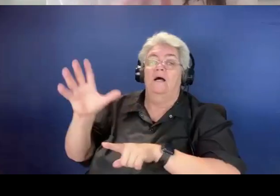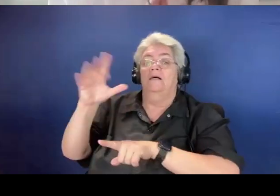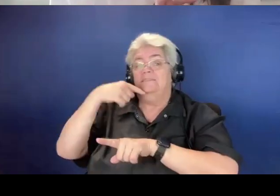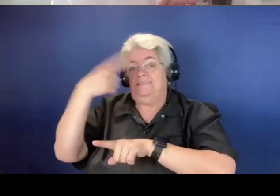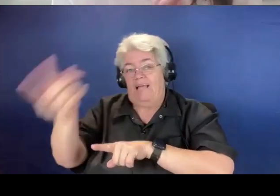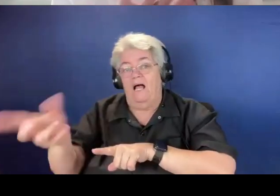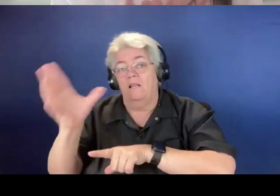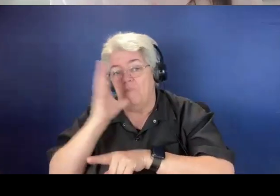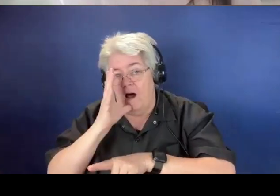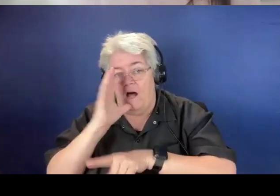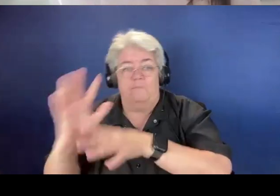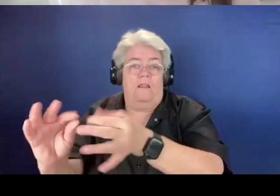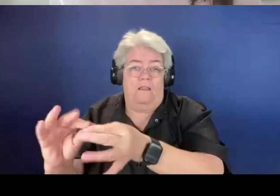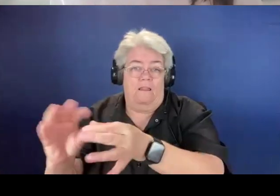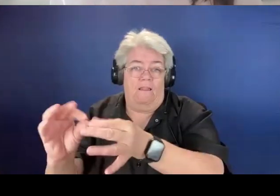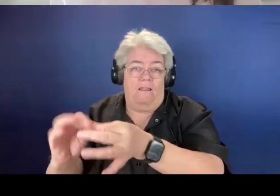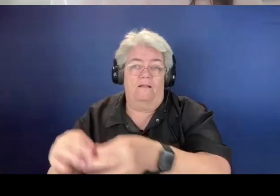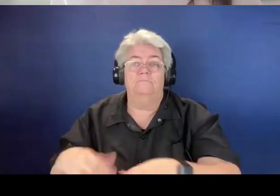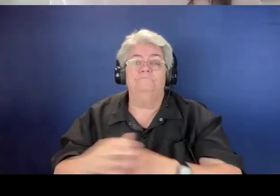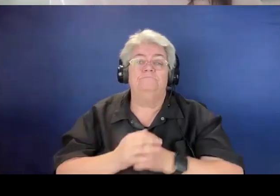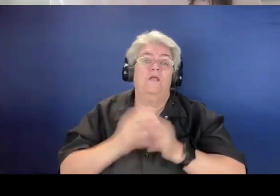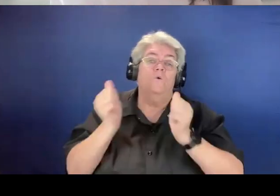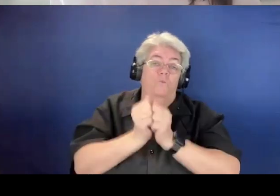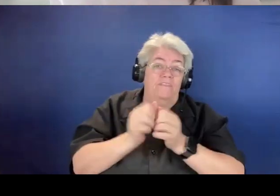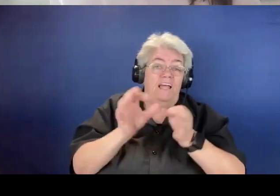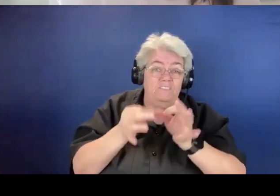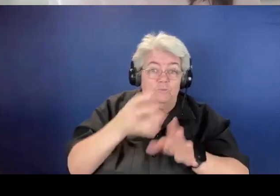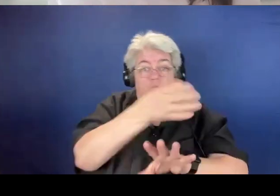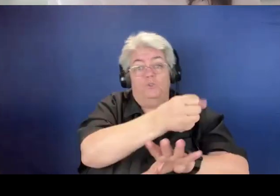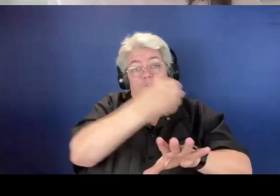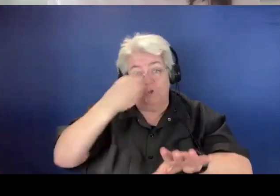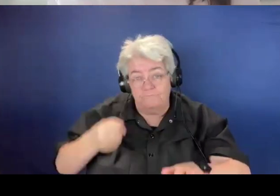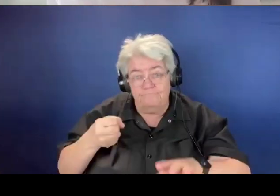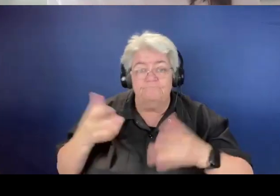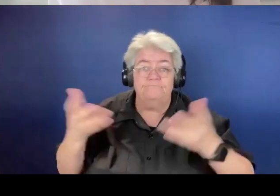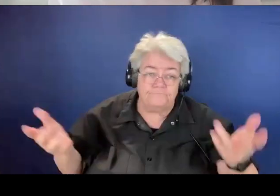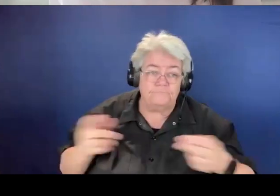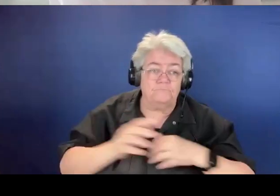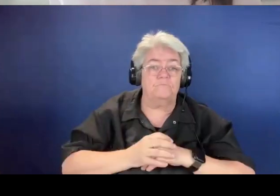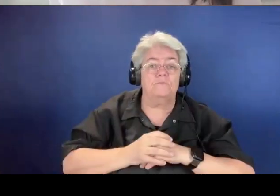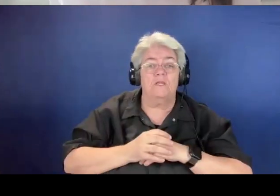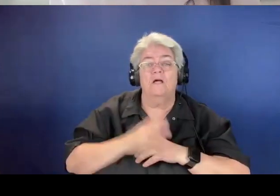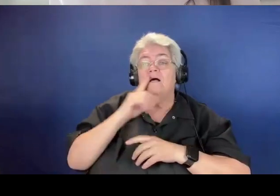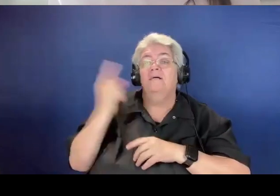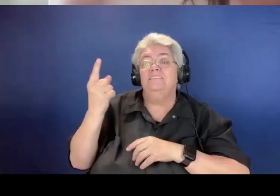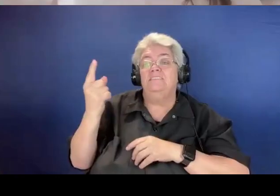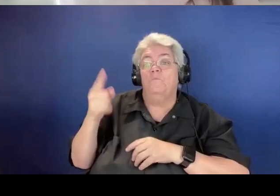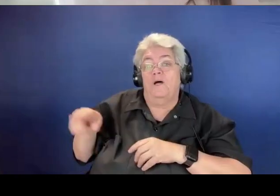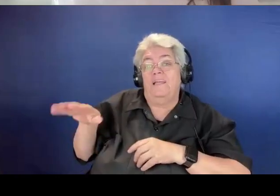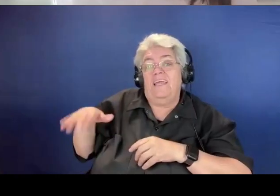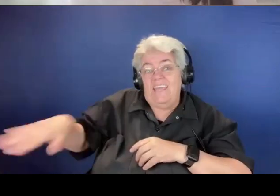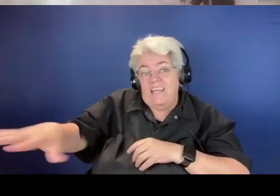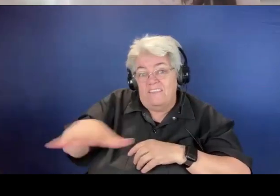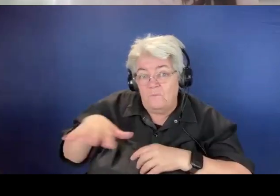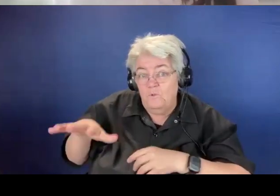with the child. Involve an interpreter if you have those resources. Refer to someone in the community who is fluent if especially if it's something